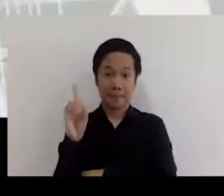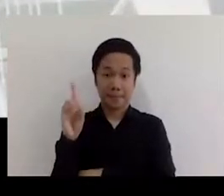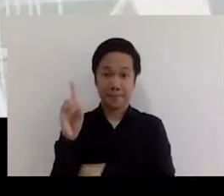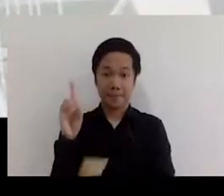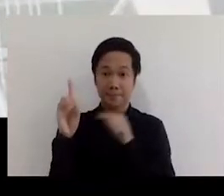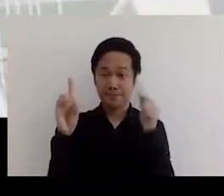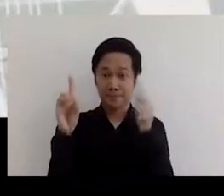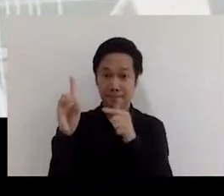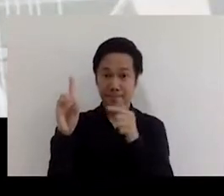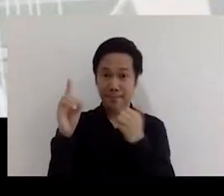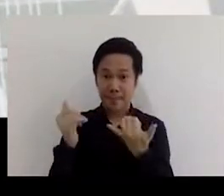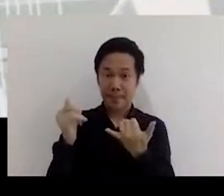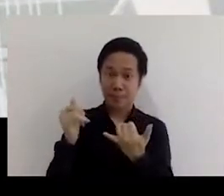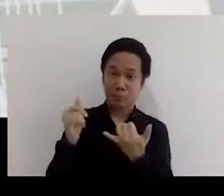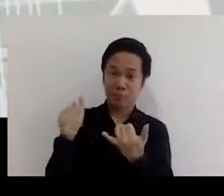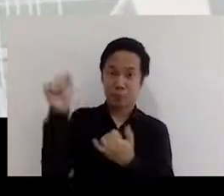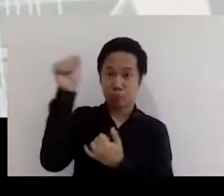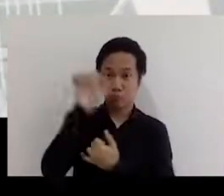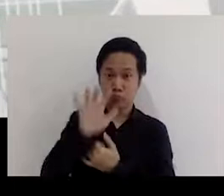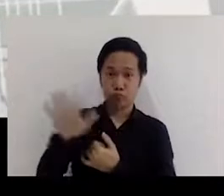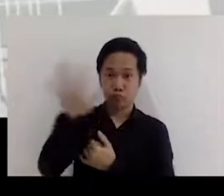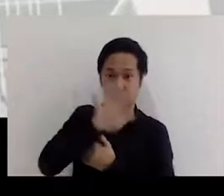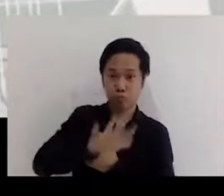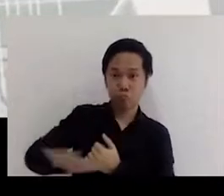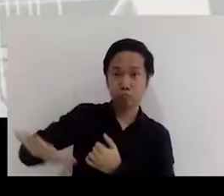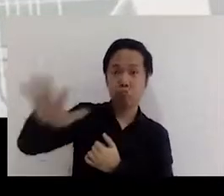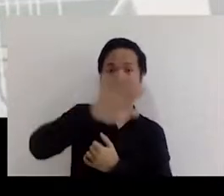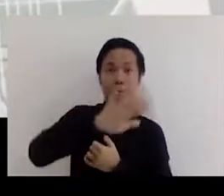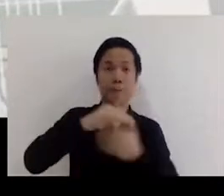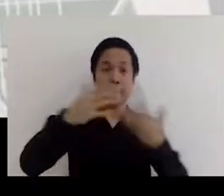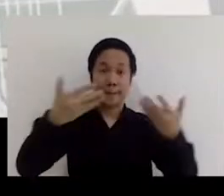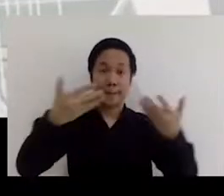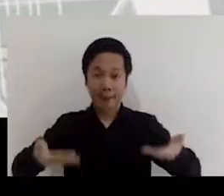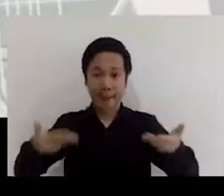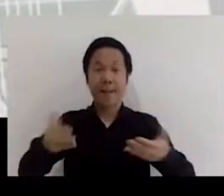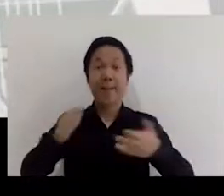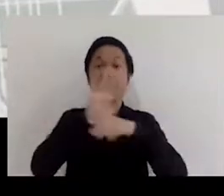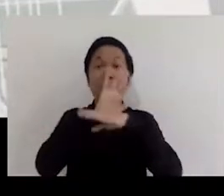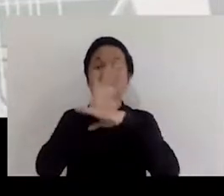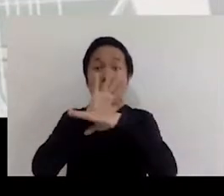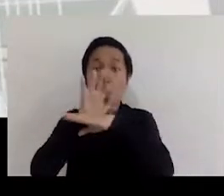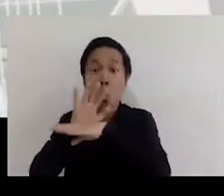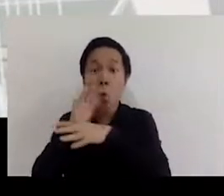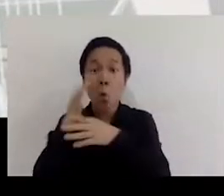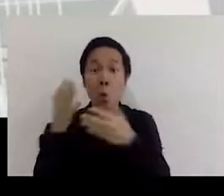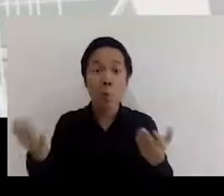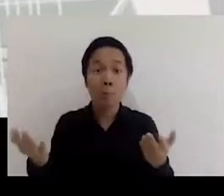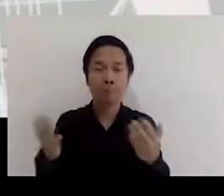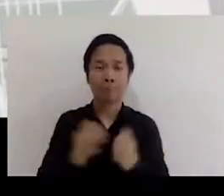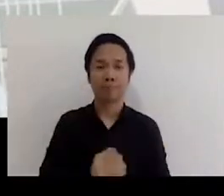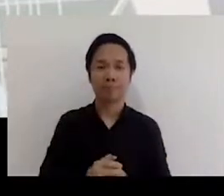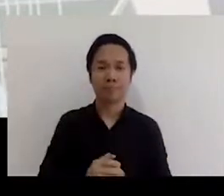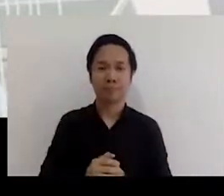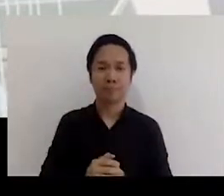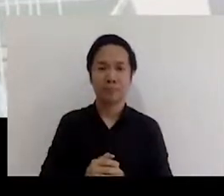in our region, in a short video that is being put together by the team called "Leave Us Not Behind"